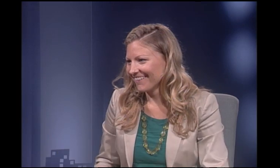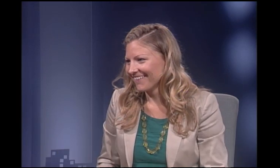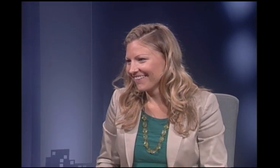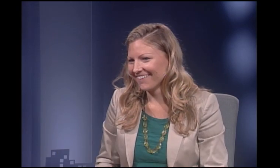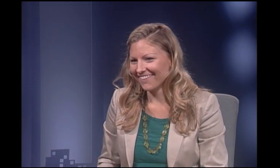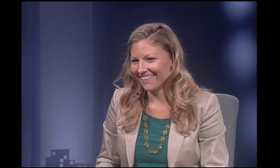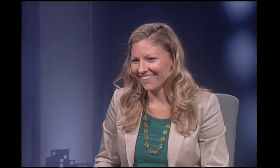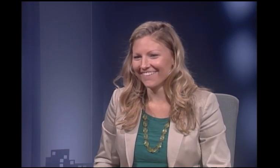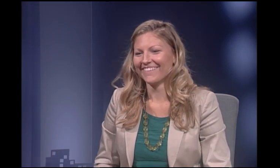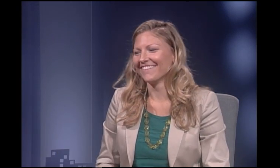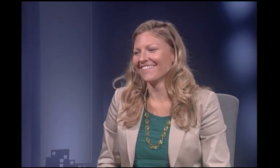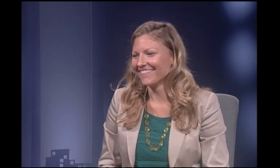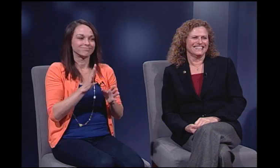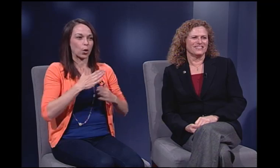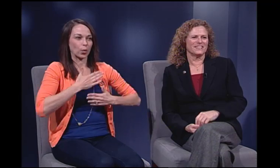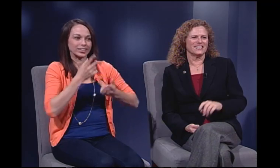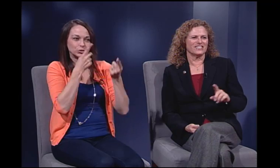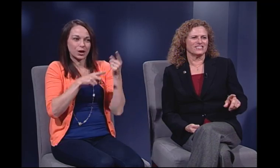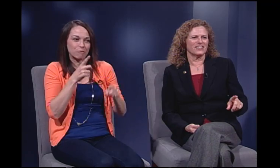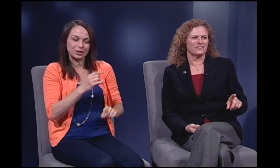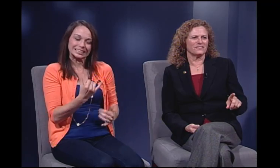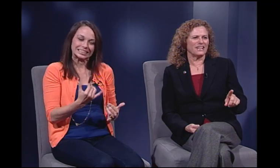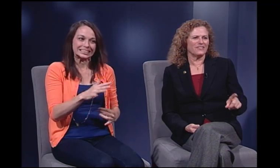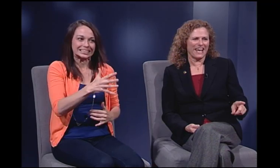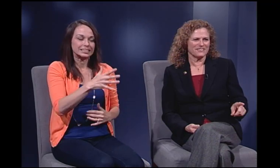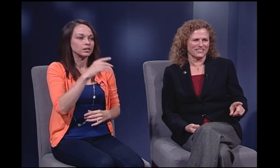to compromise right now because there's not a-- they don't have to.